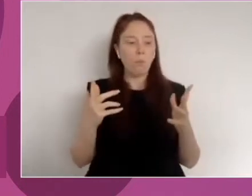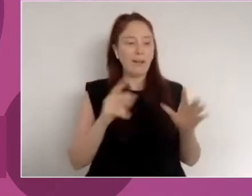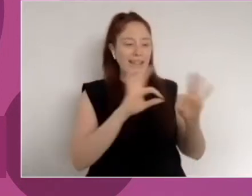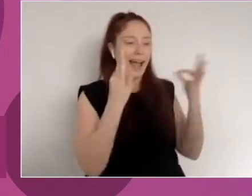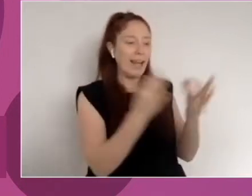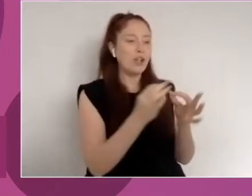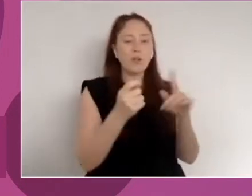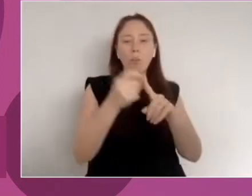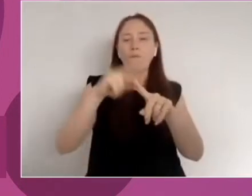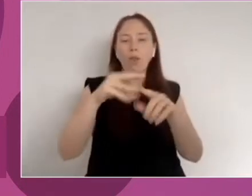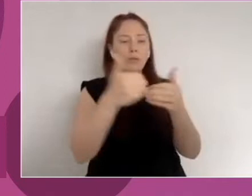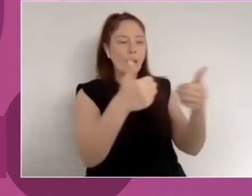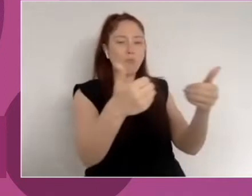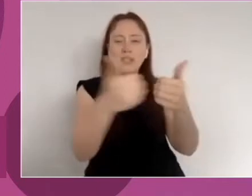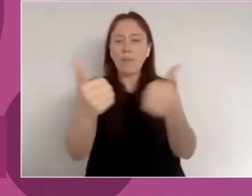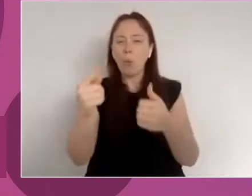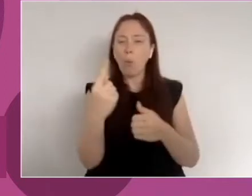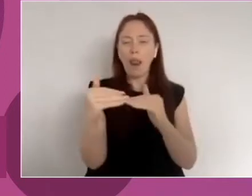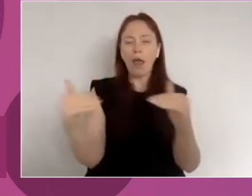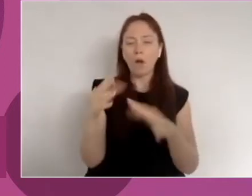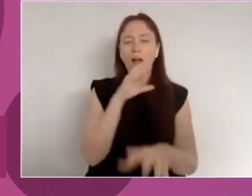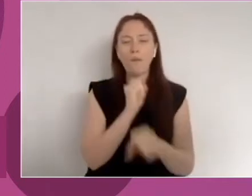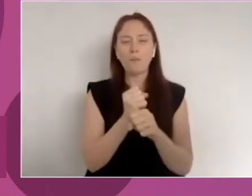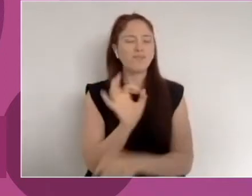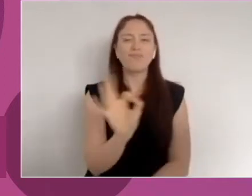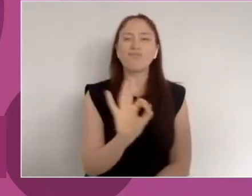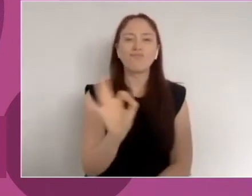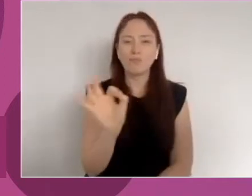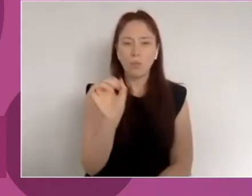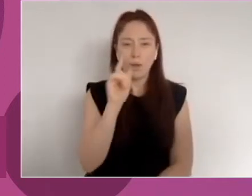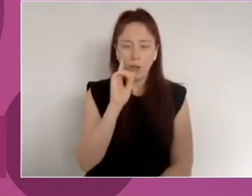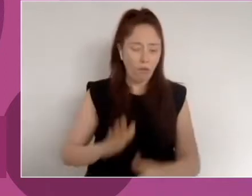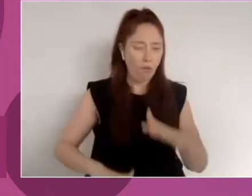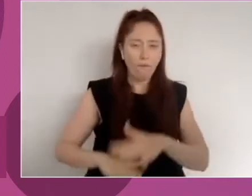across one level of Government. We're going to actually reach across our jurisdictional fence,